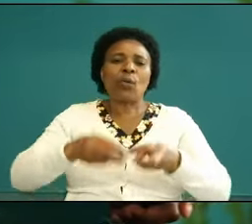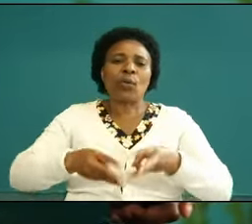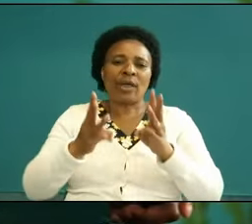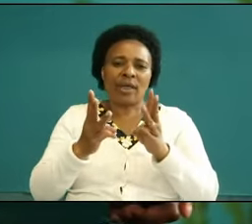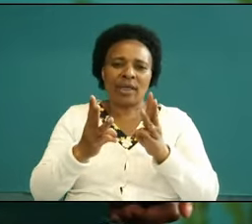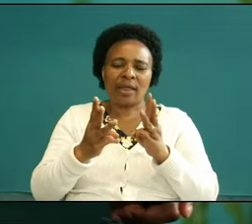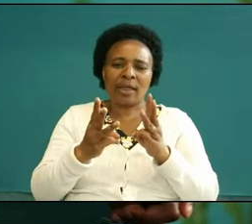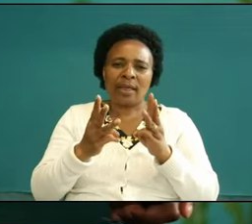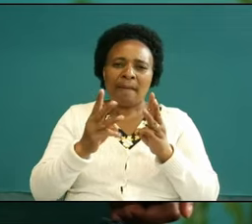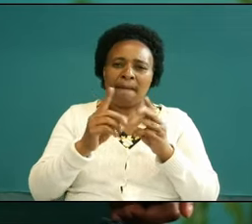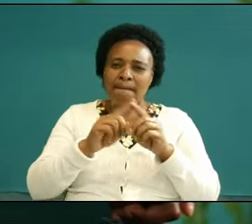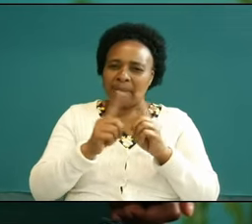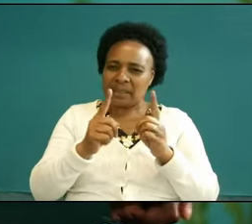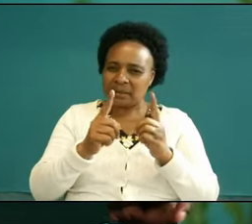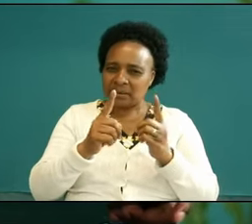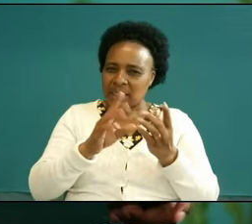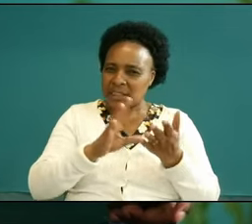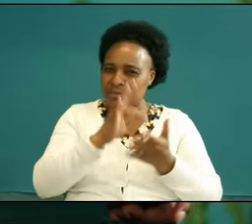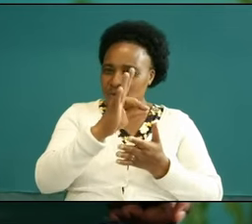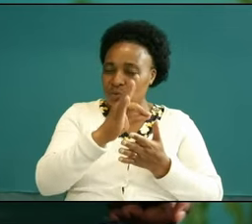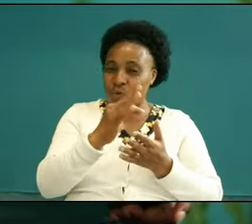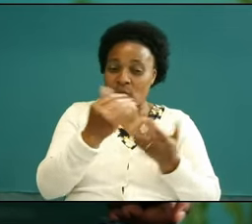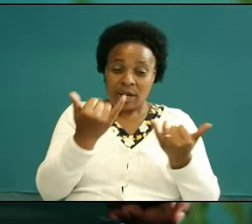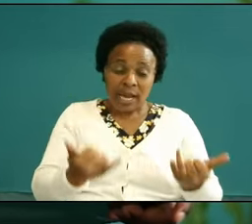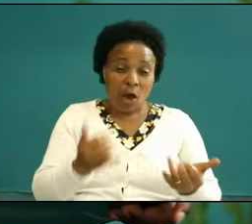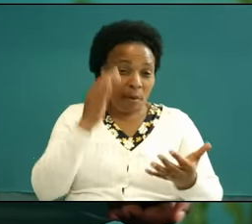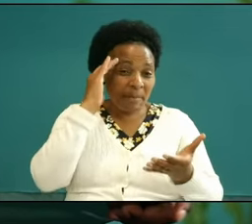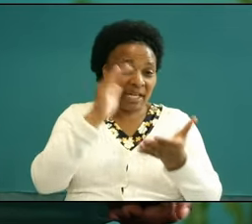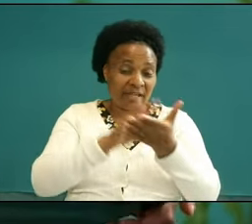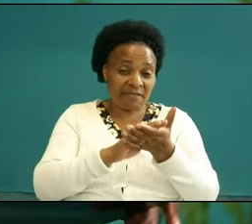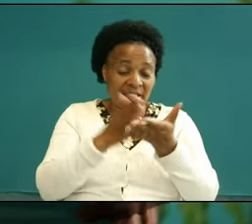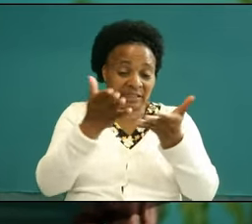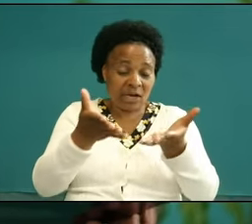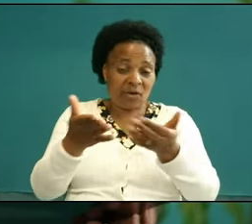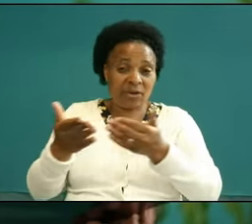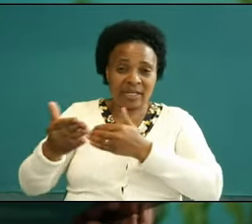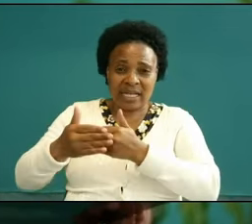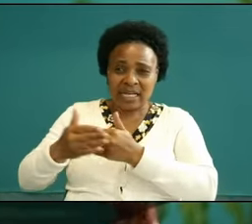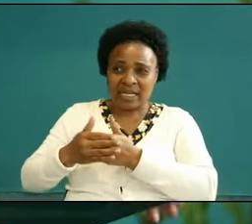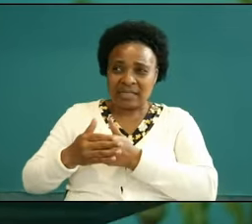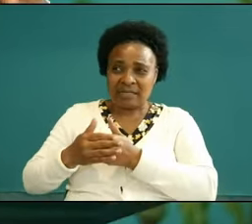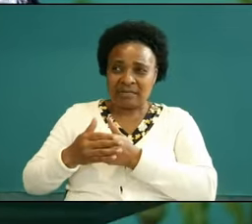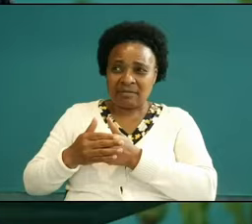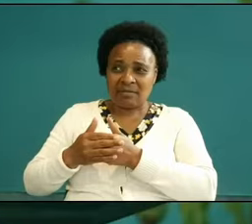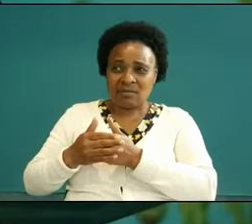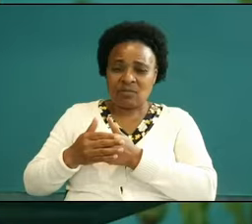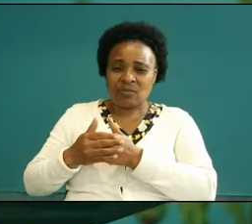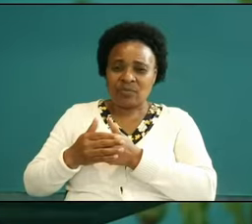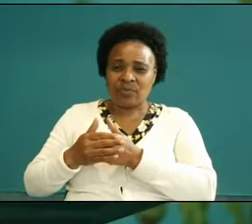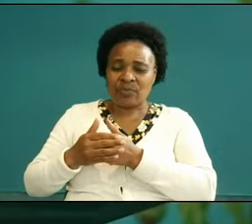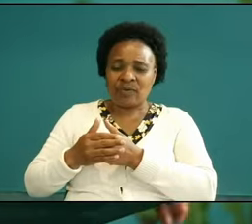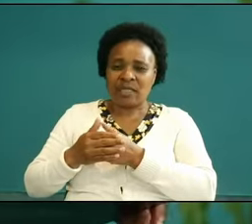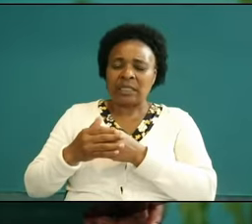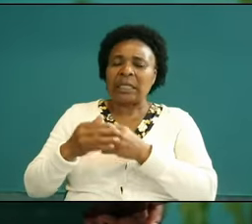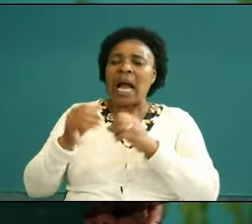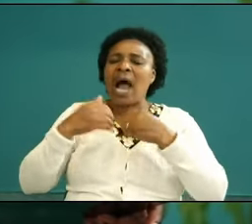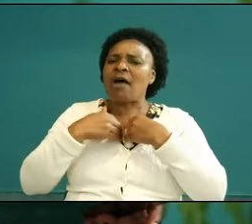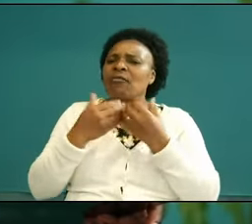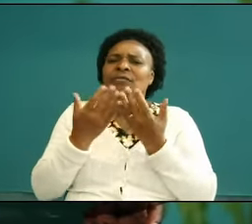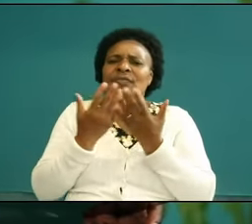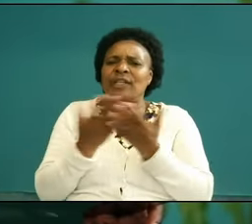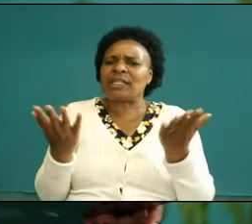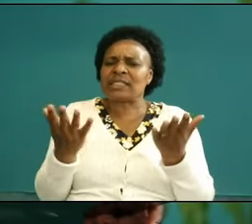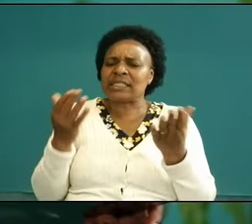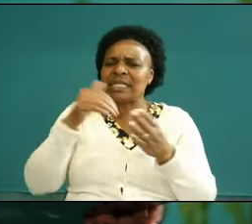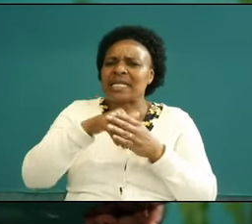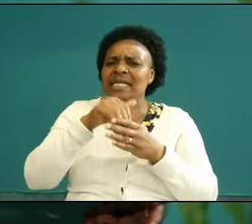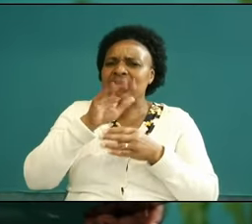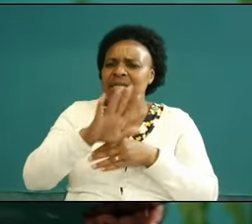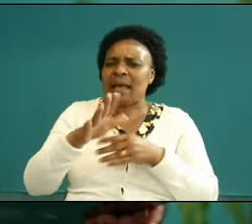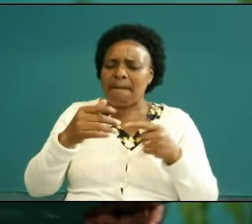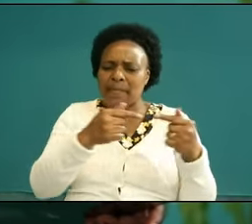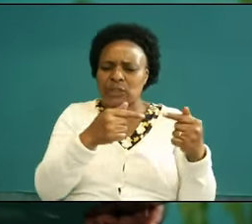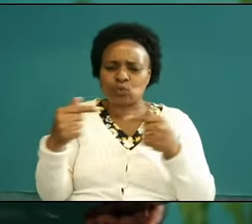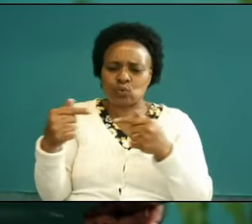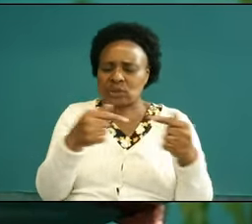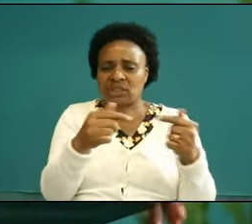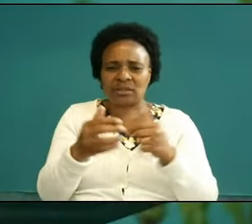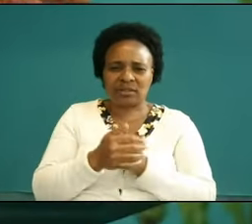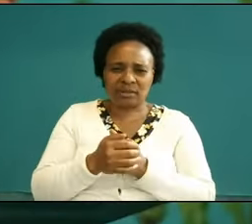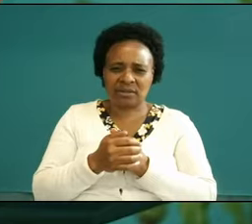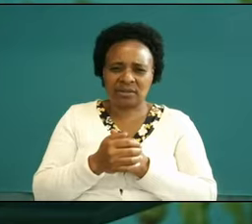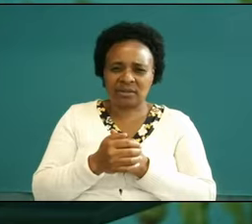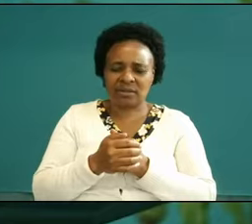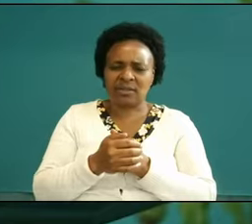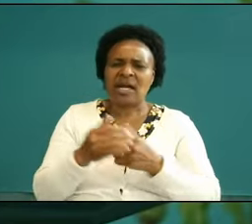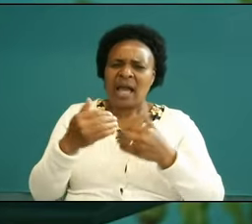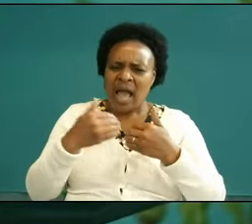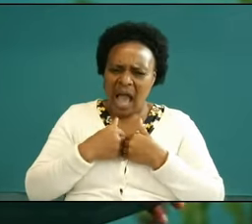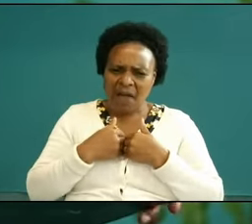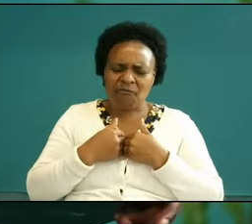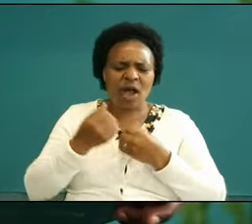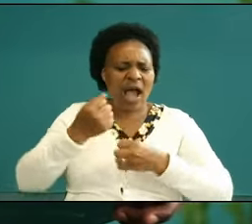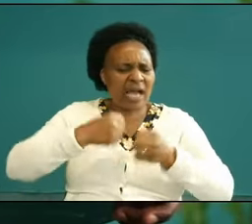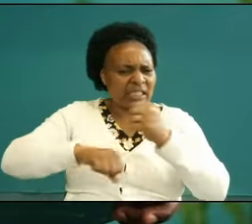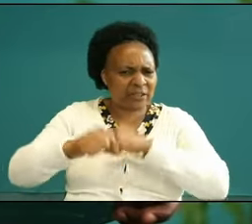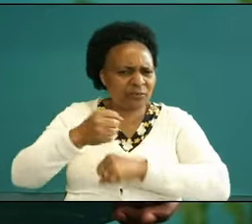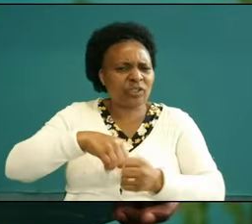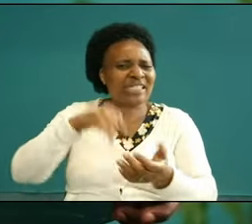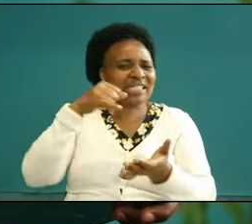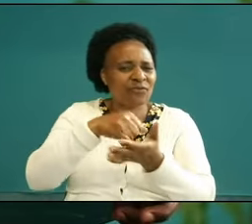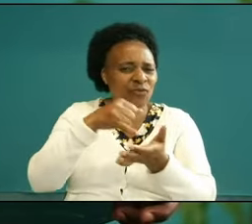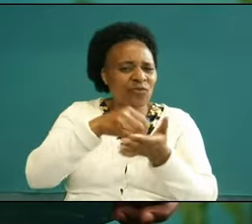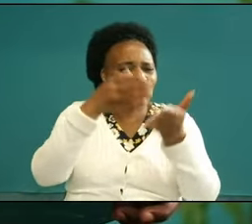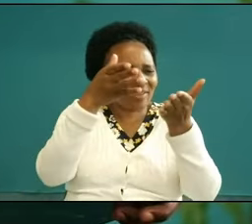spiritual realm Believers are not mared passive of service in this battle we are actively involved in